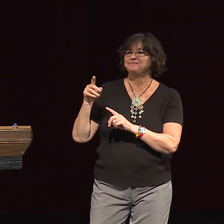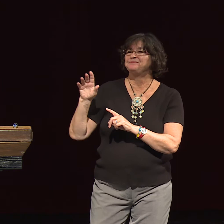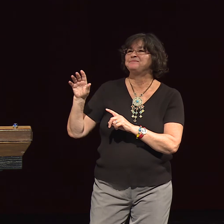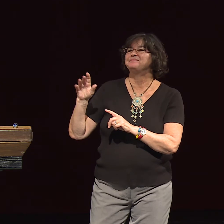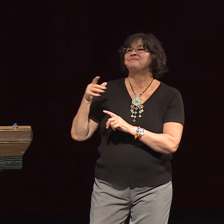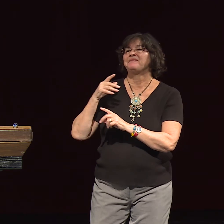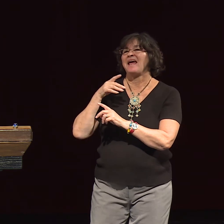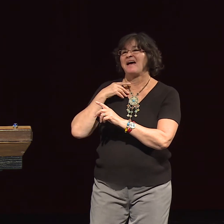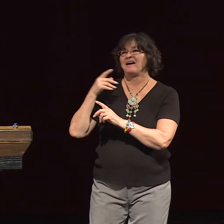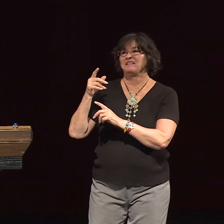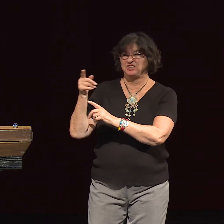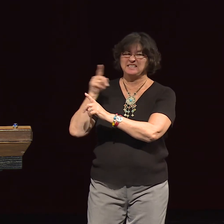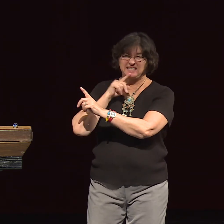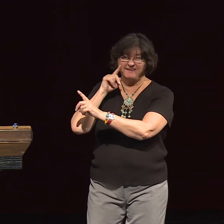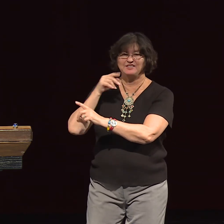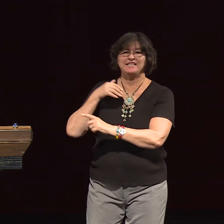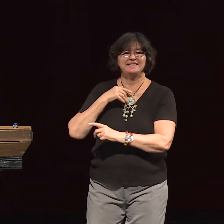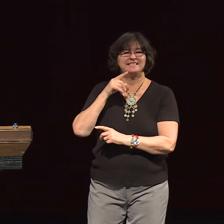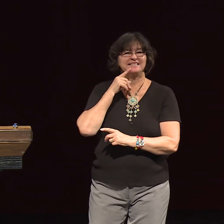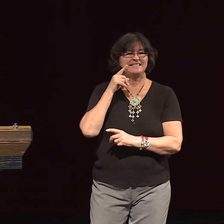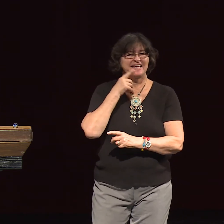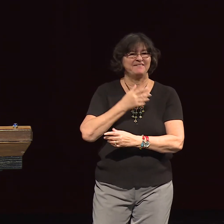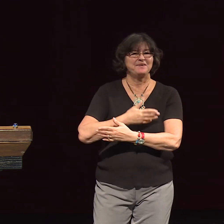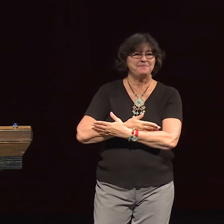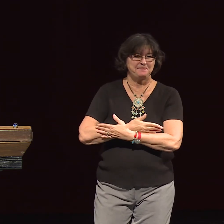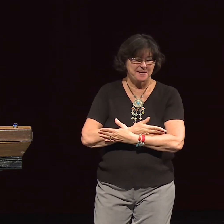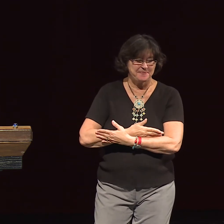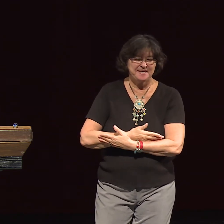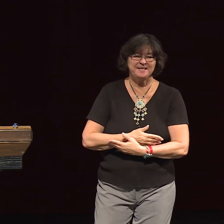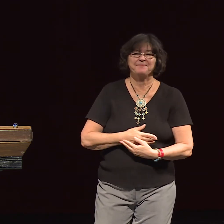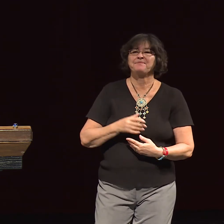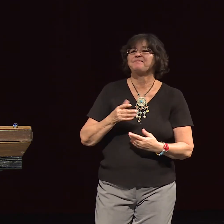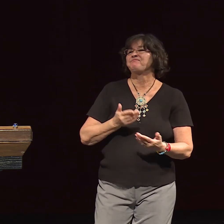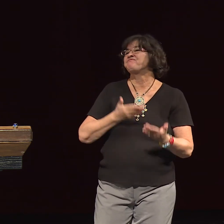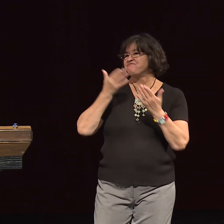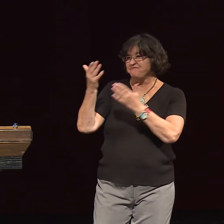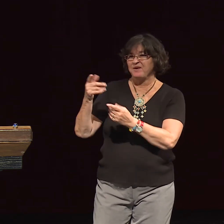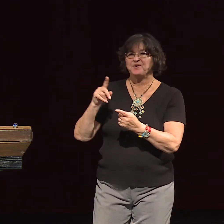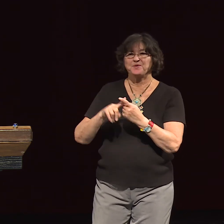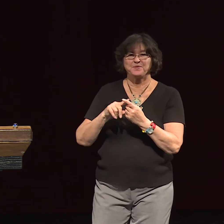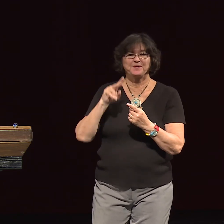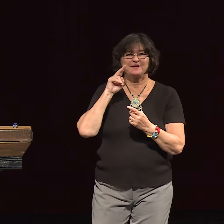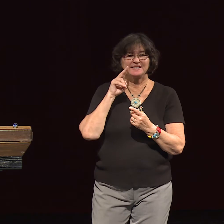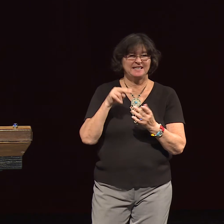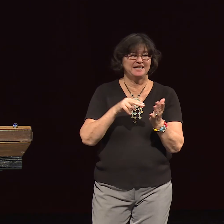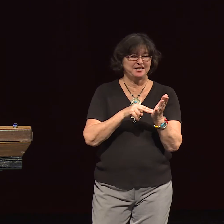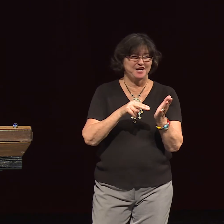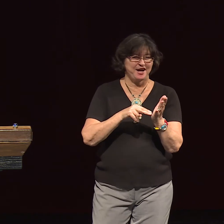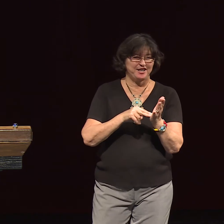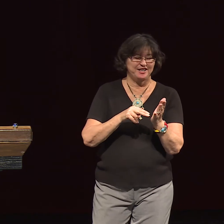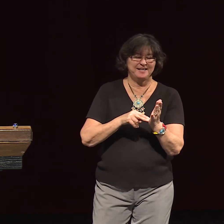Now, my friend who is deaf also has a deaf child. She brought her deaf child